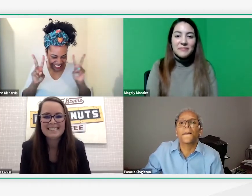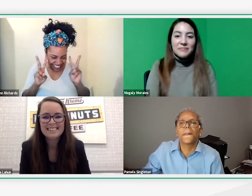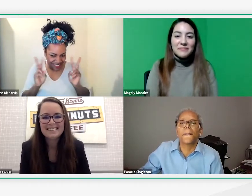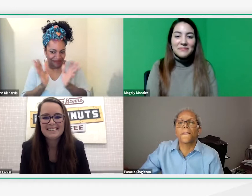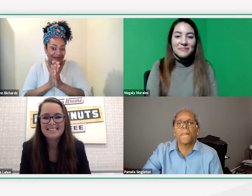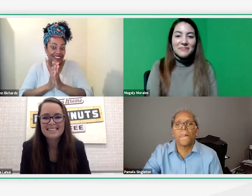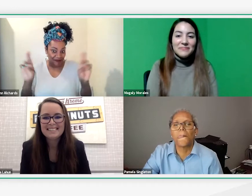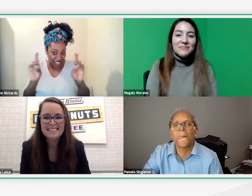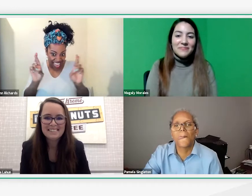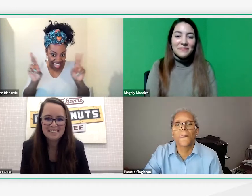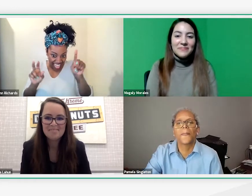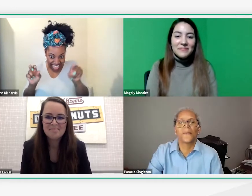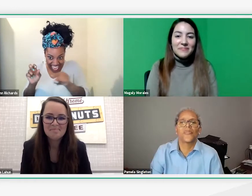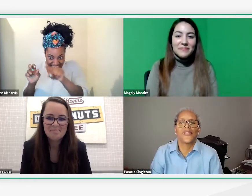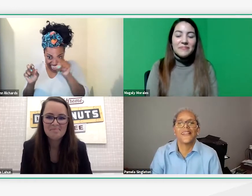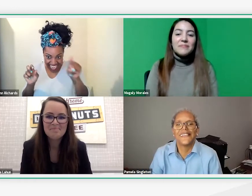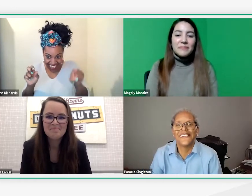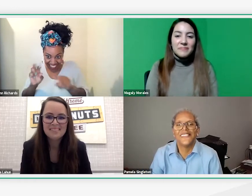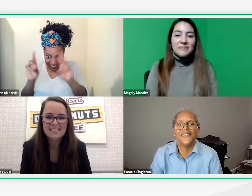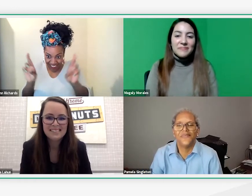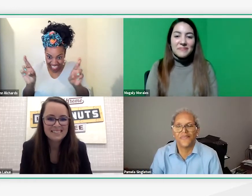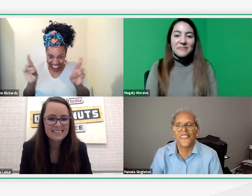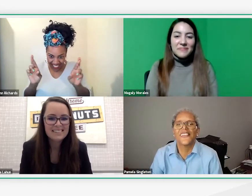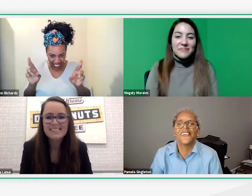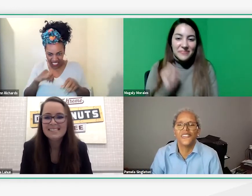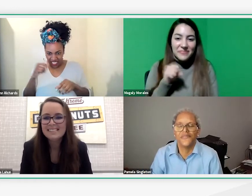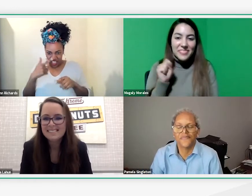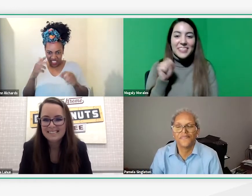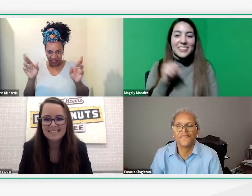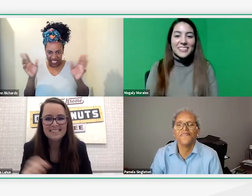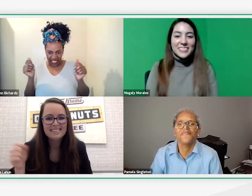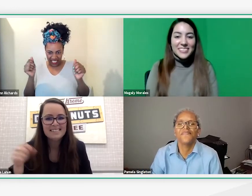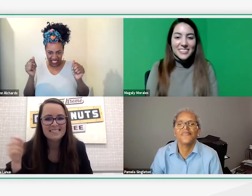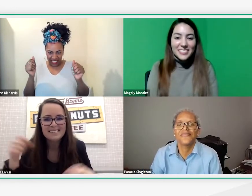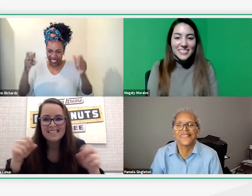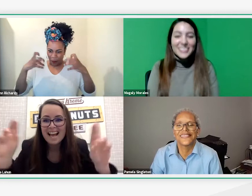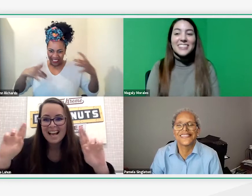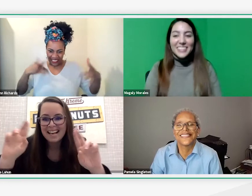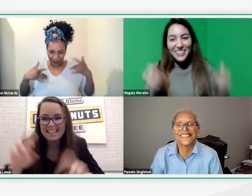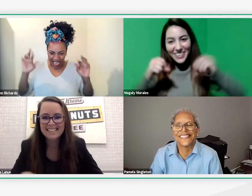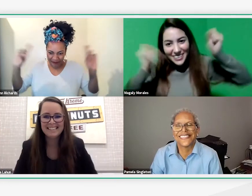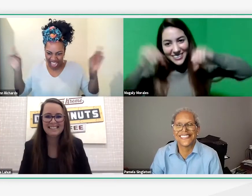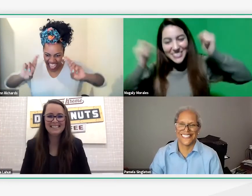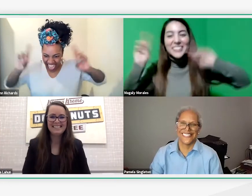you all. Let's see what they are. Are you ready? [Everyone says yes, they're ready.]